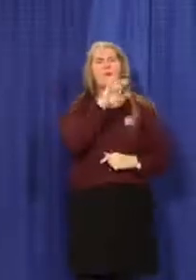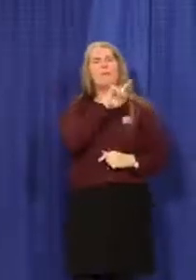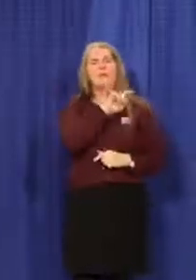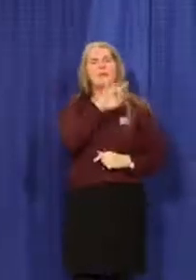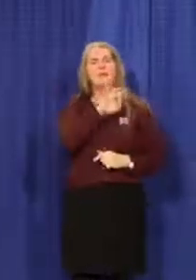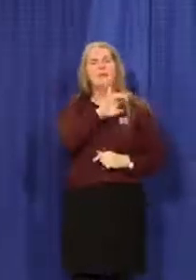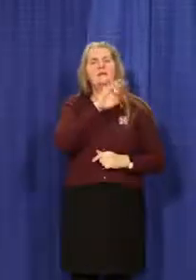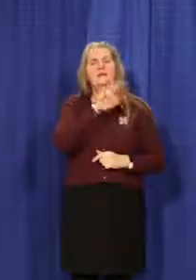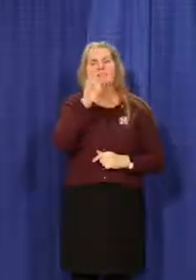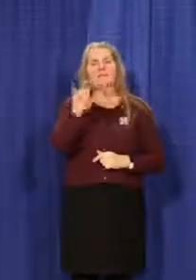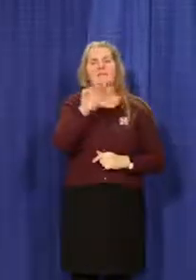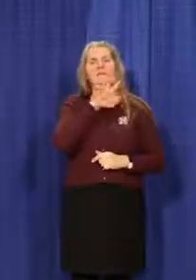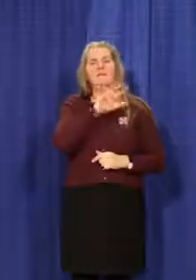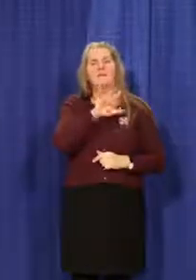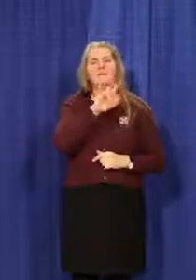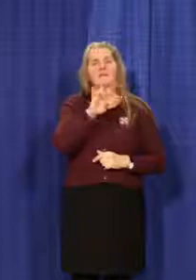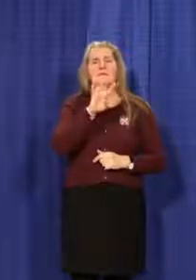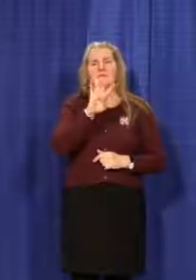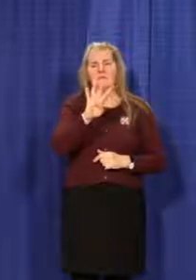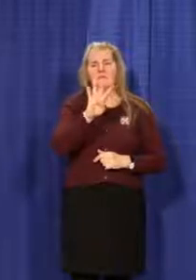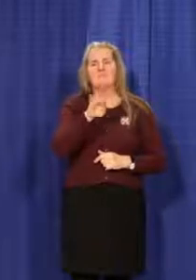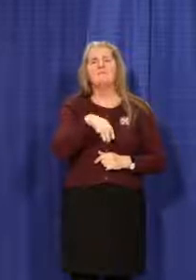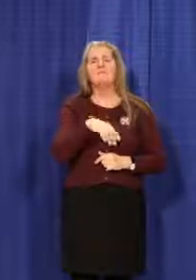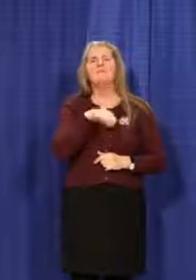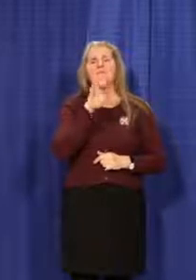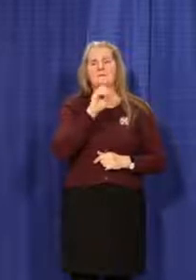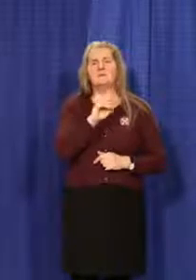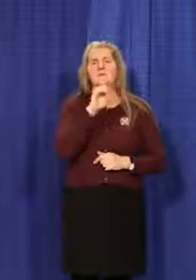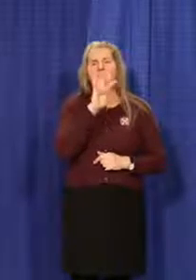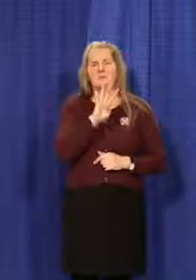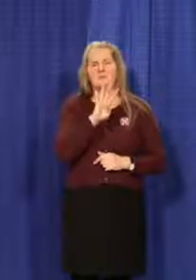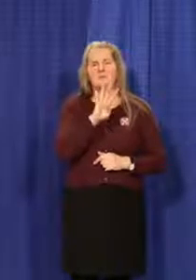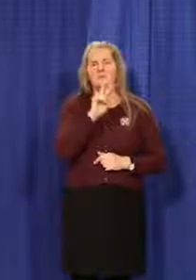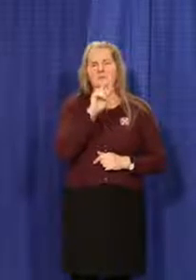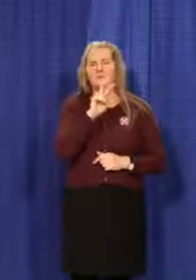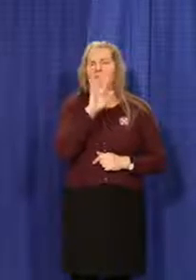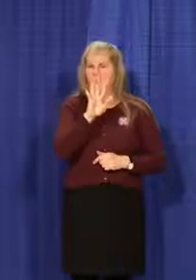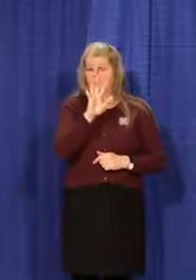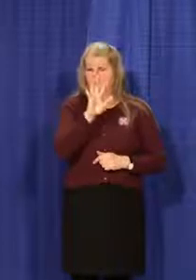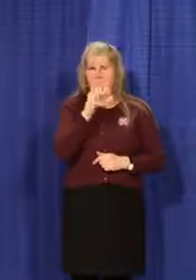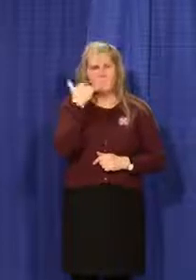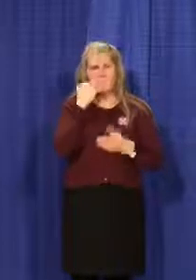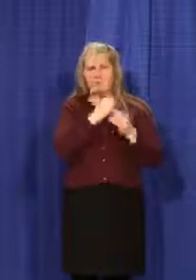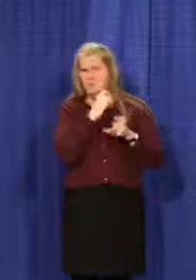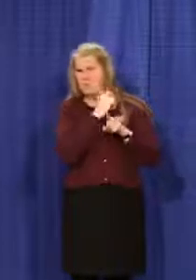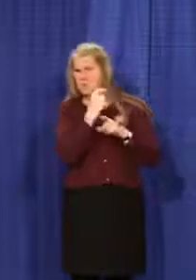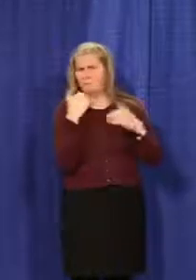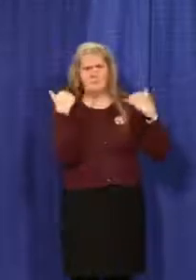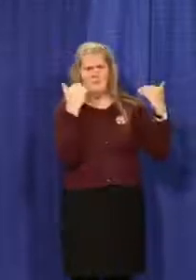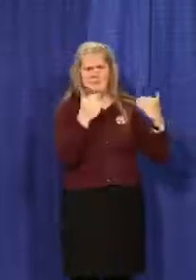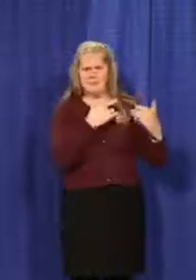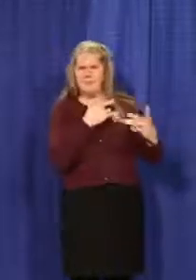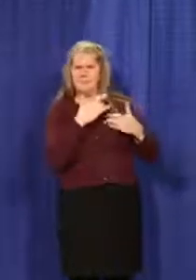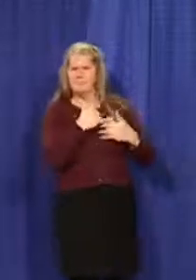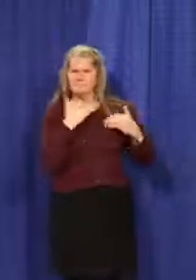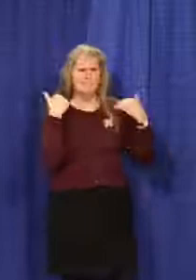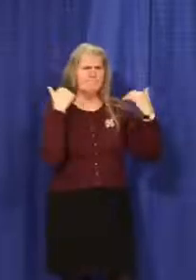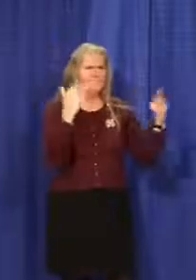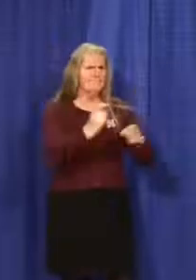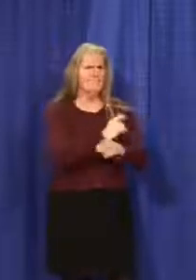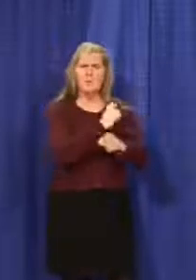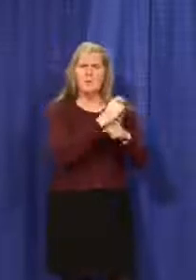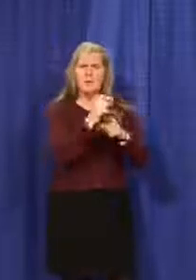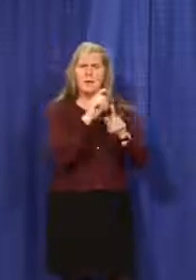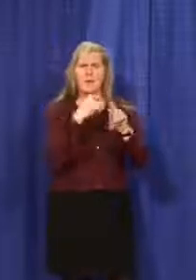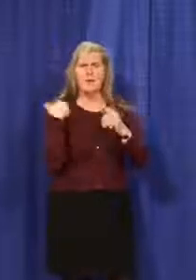1-877-374-0425 as well.